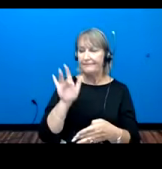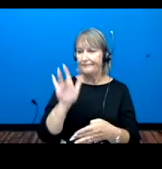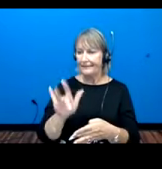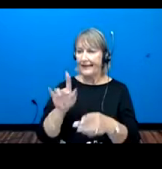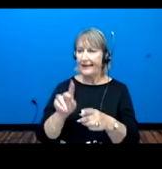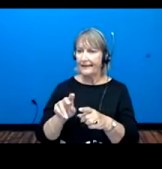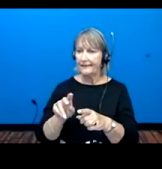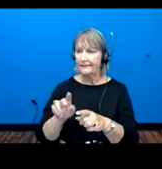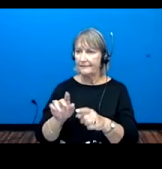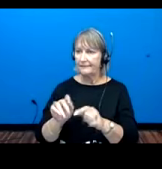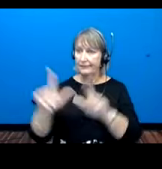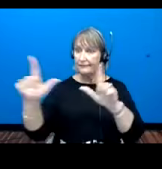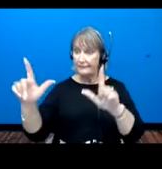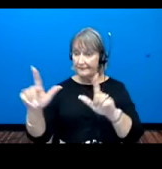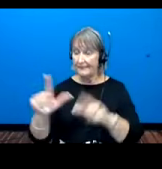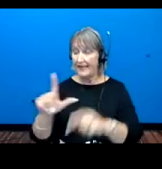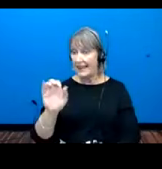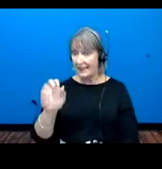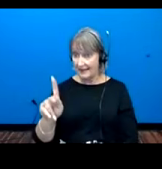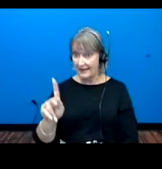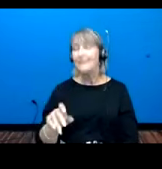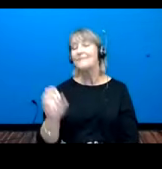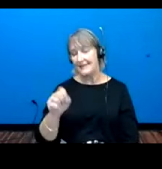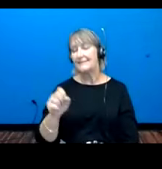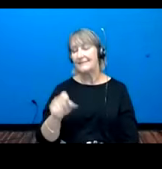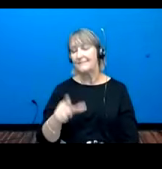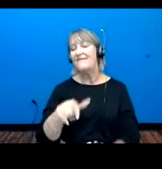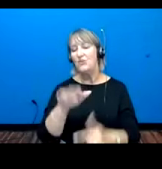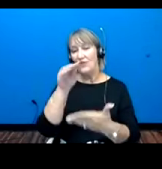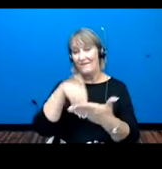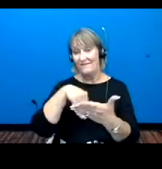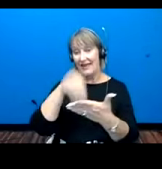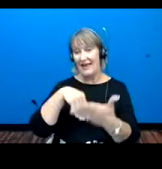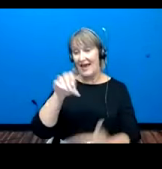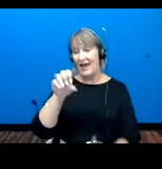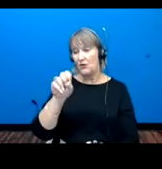Katrina, if you fill out the survey and let us know that you're interested, we'll send you all of the materials